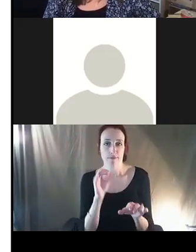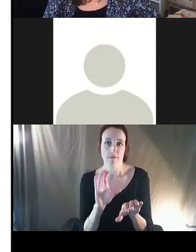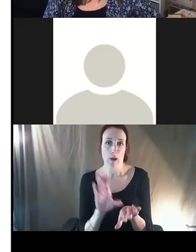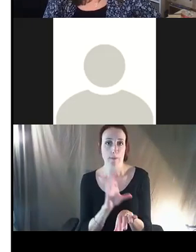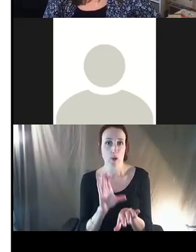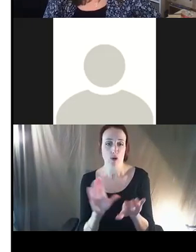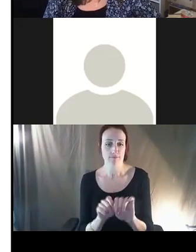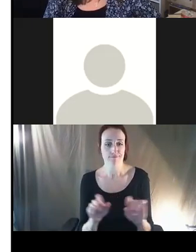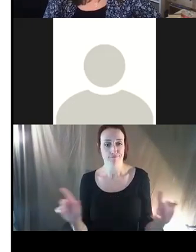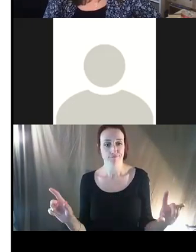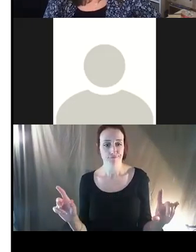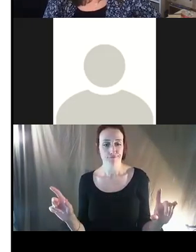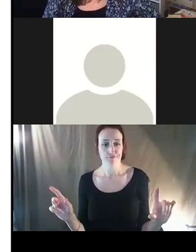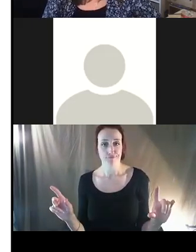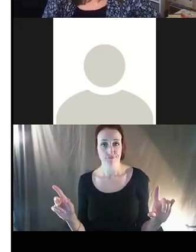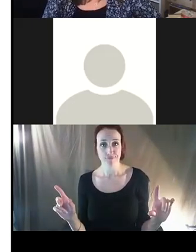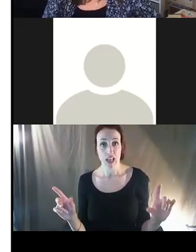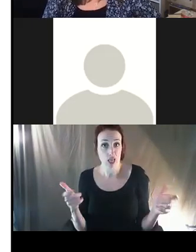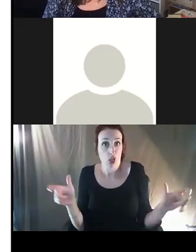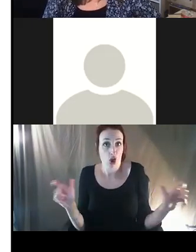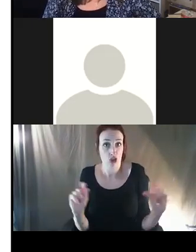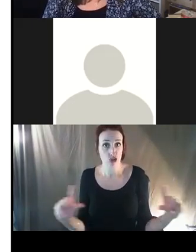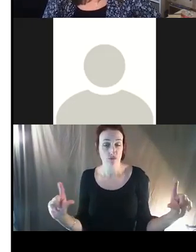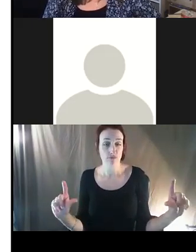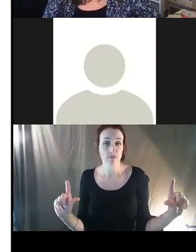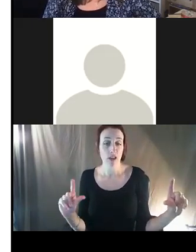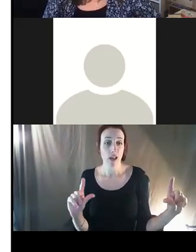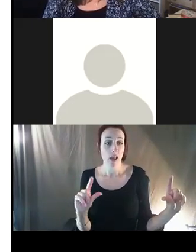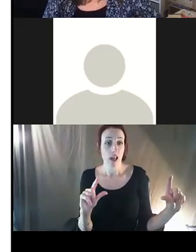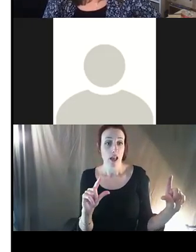can happen versus mobile.